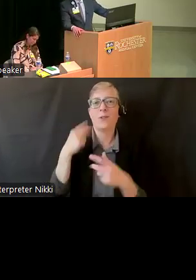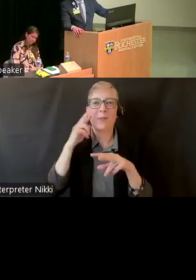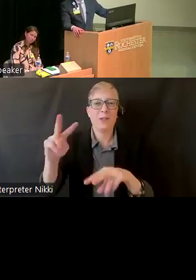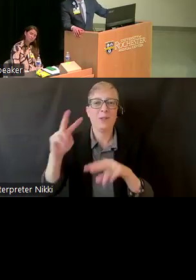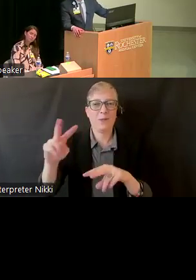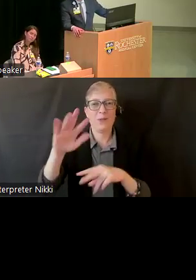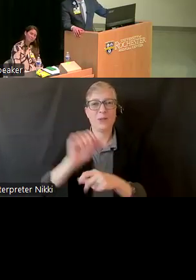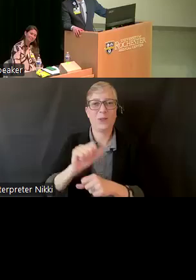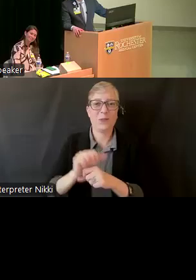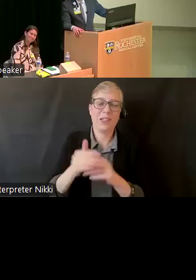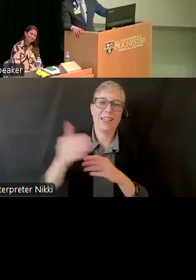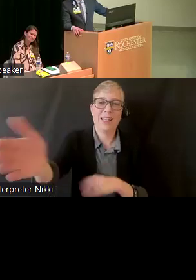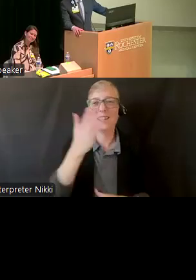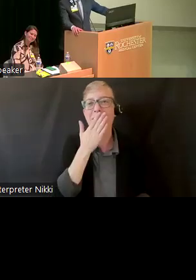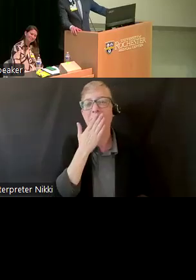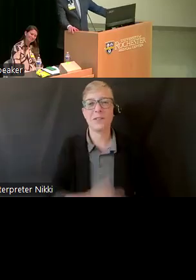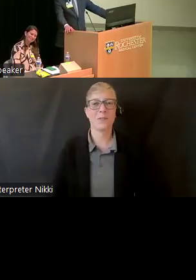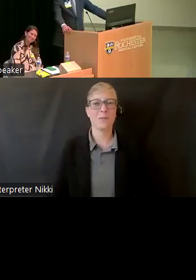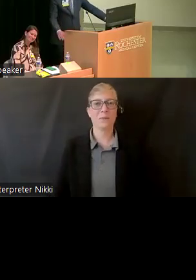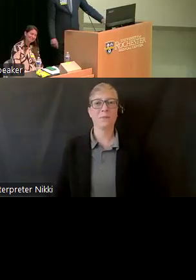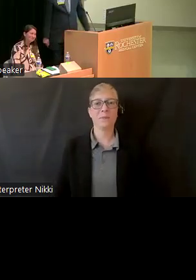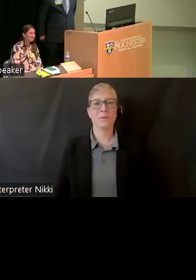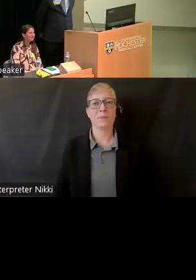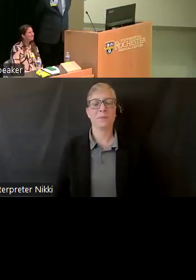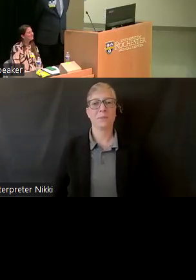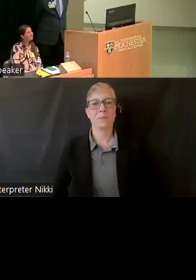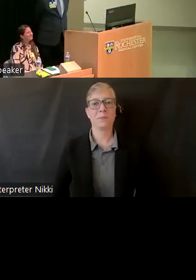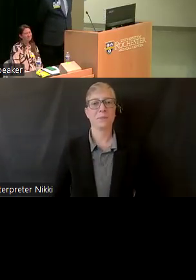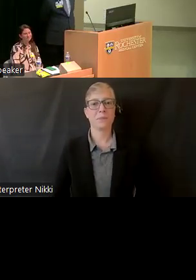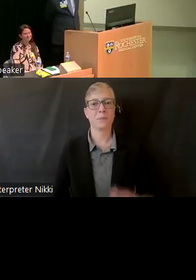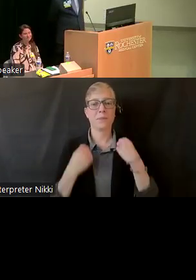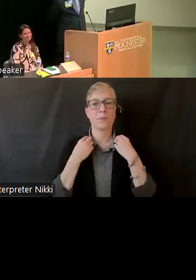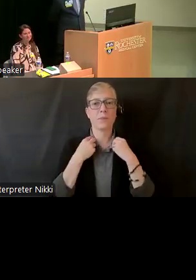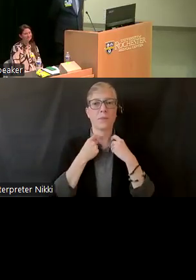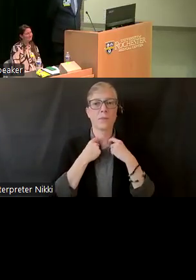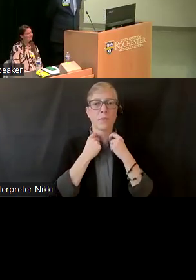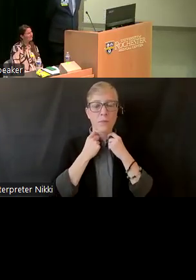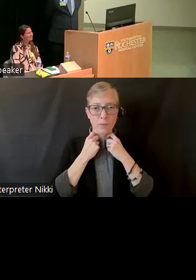work ahead of you so thank you for that yeah thank you um I'm just looking to see Yes Dr